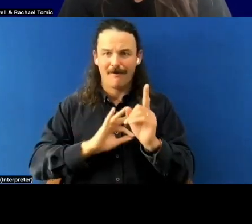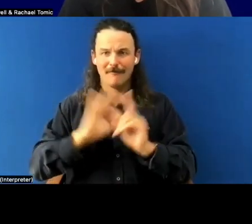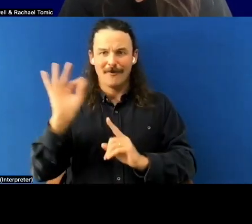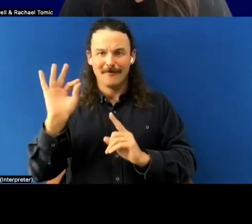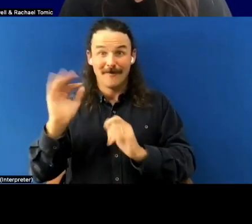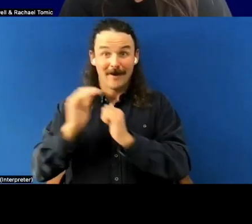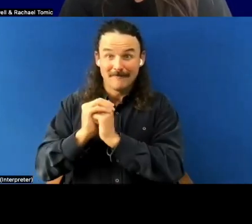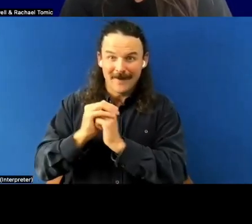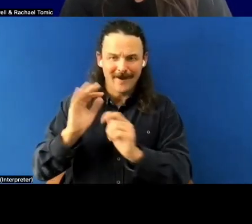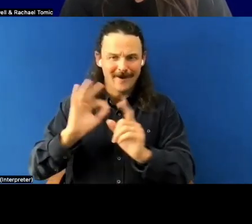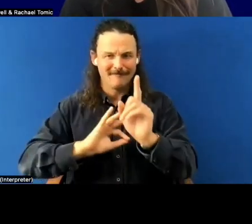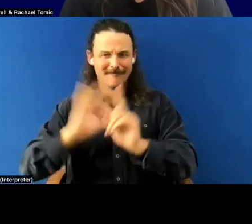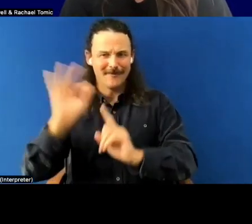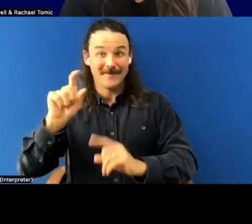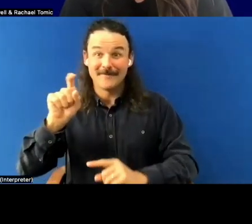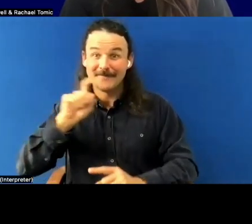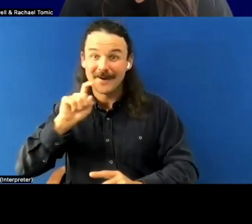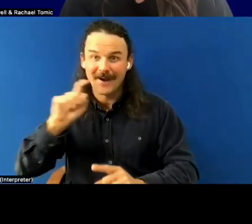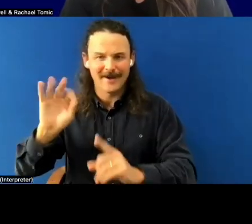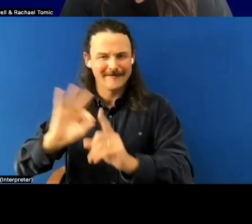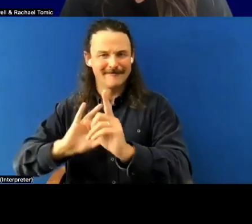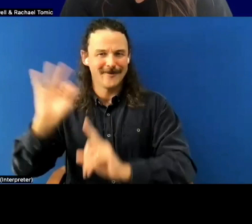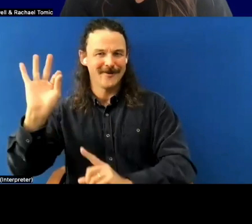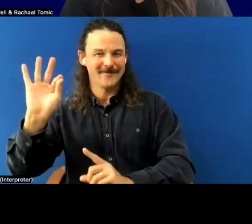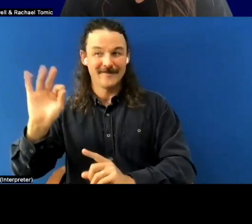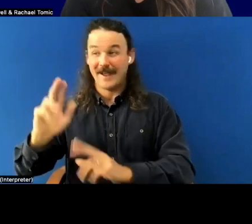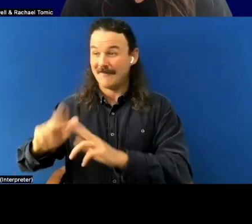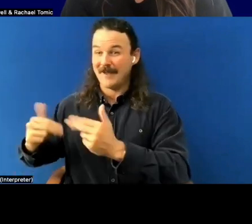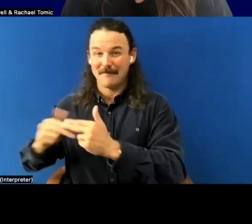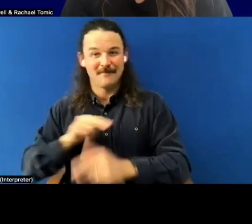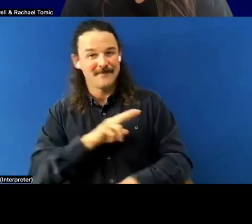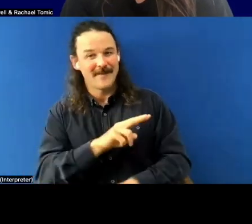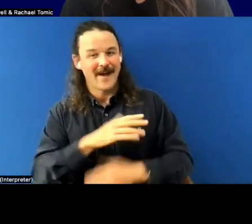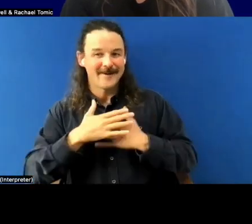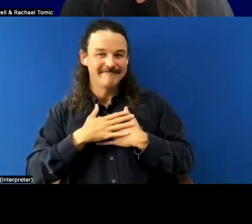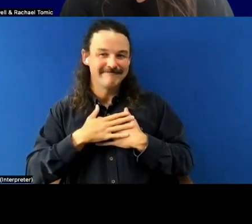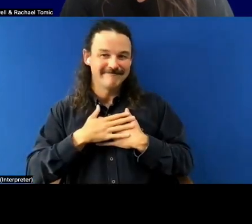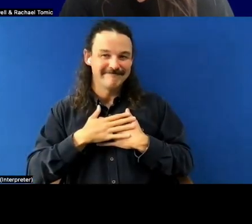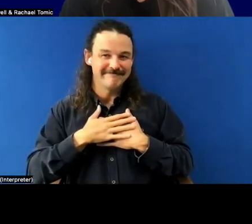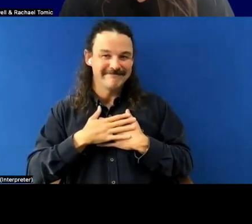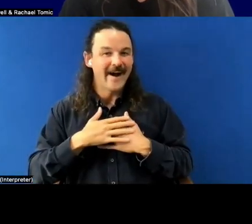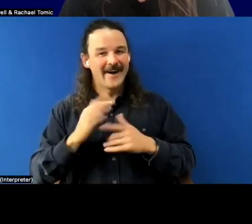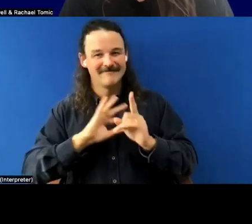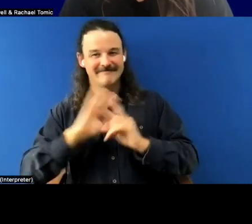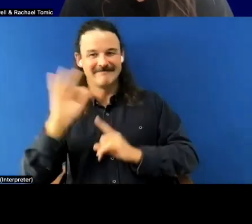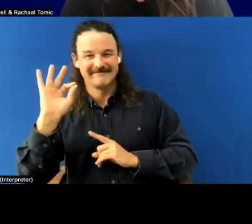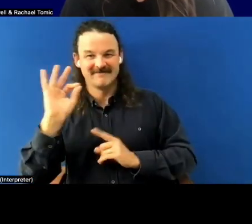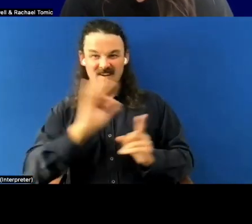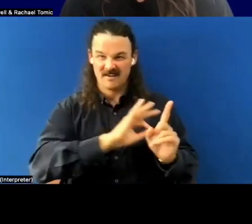and then also our family because our families are coming together. All of this will then have